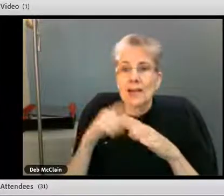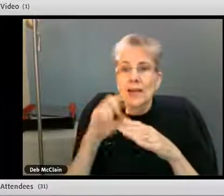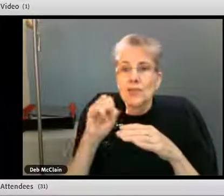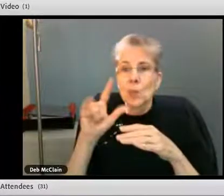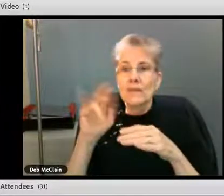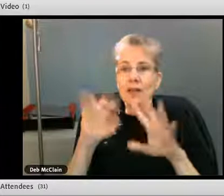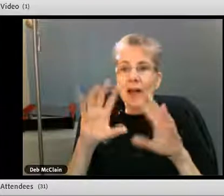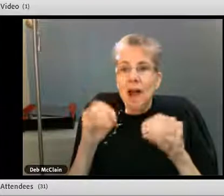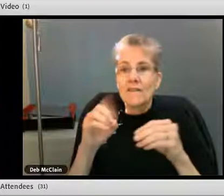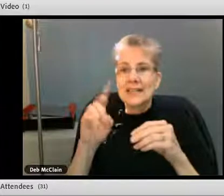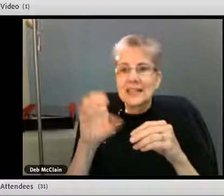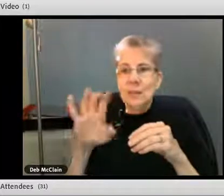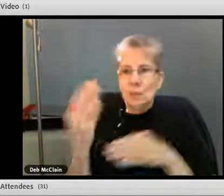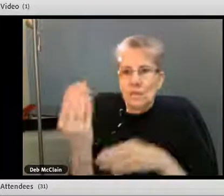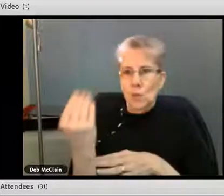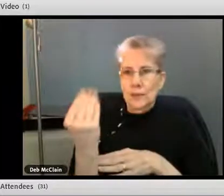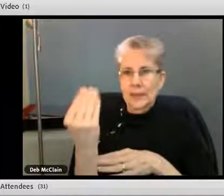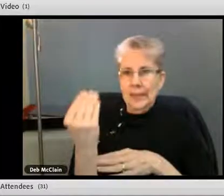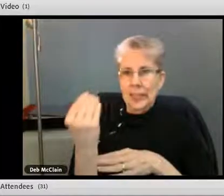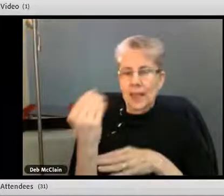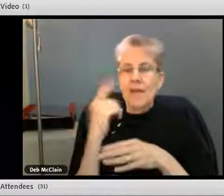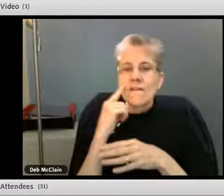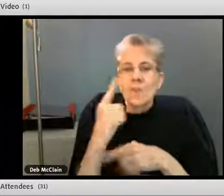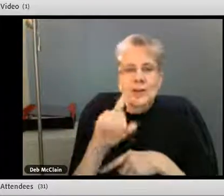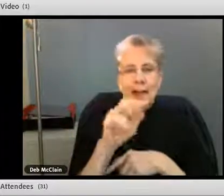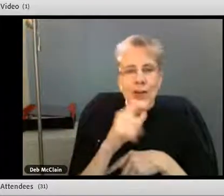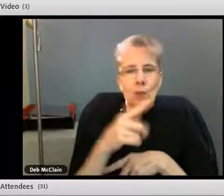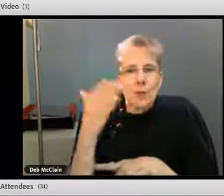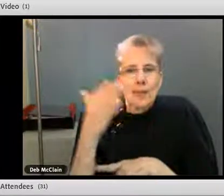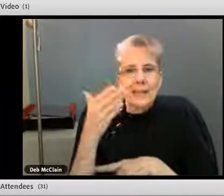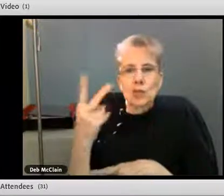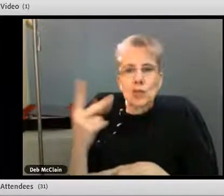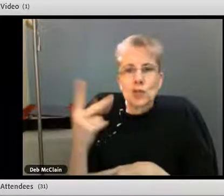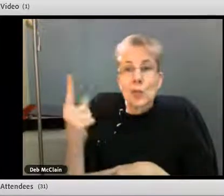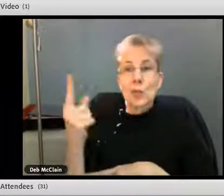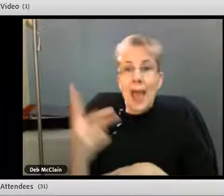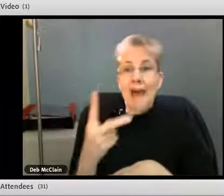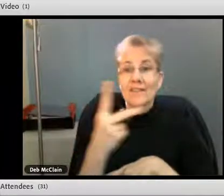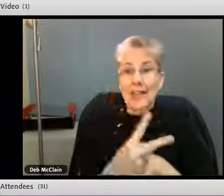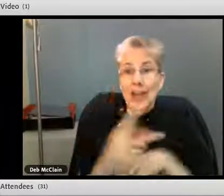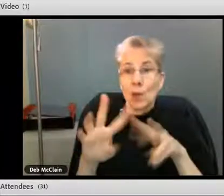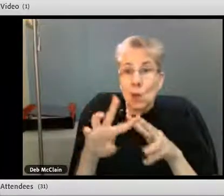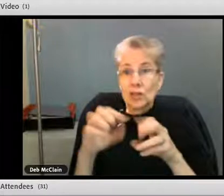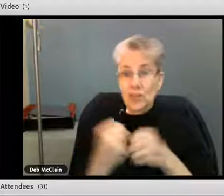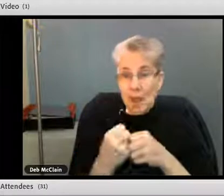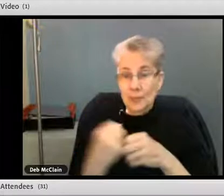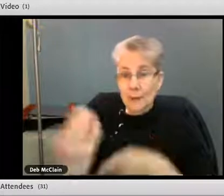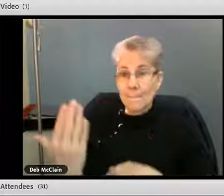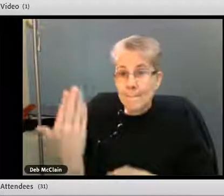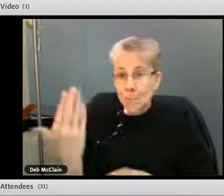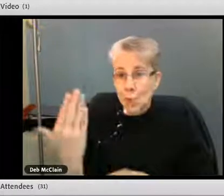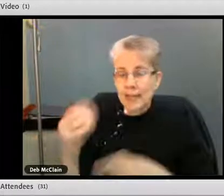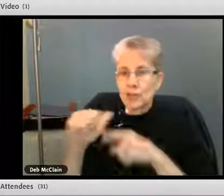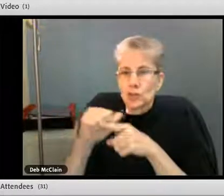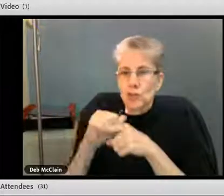where Diana will be presenting two half-day workshops. The morning session will be "Train the Trainer." Tips for teaching Windows 10 to users.